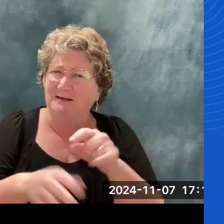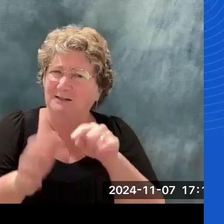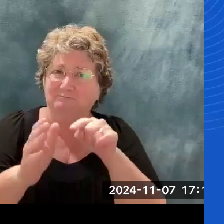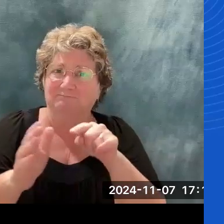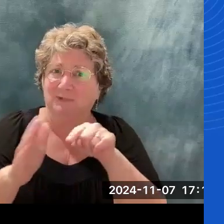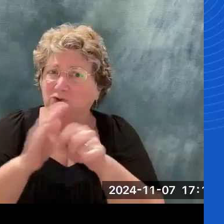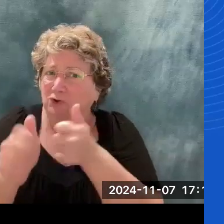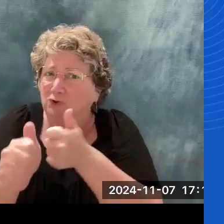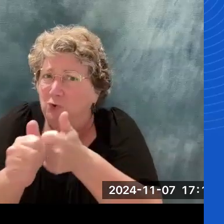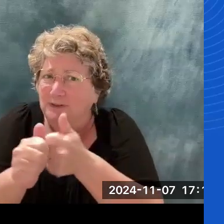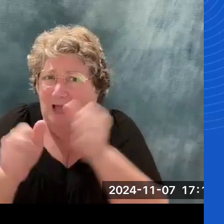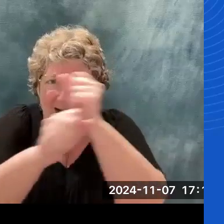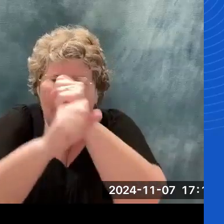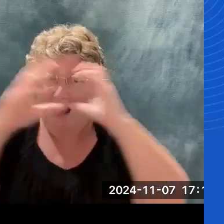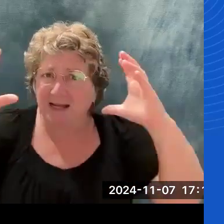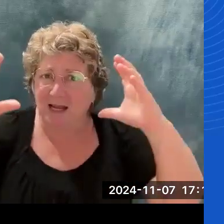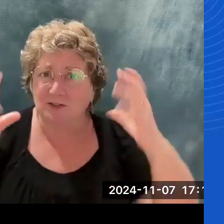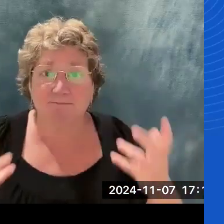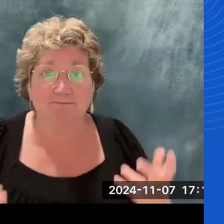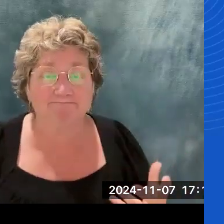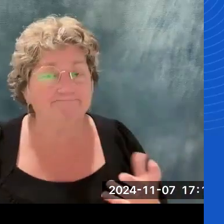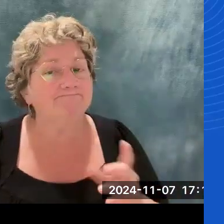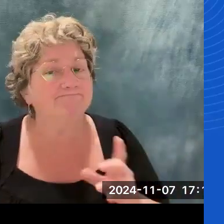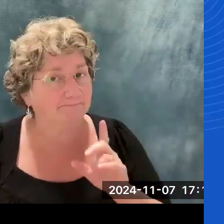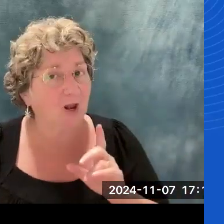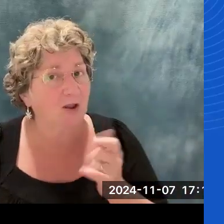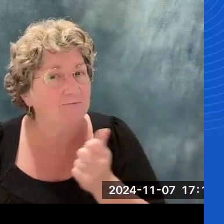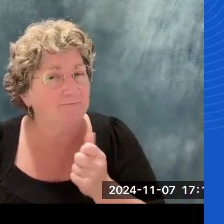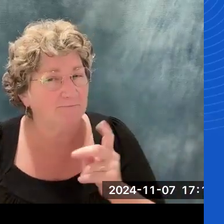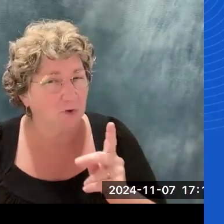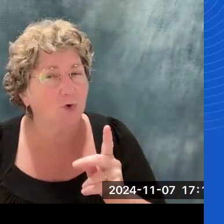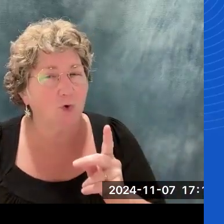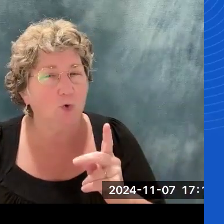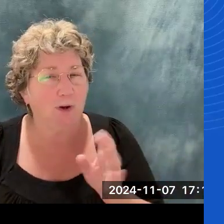Well, there's a couple of things that are key factors, and things to really remember